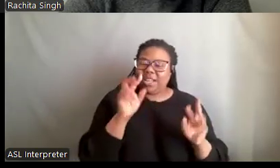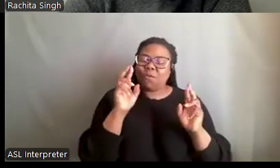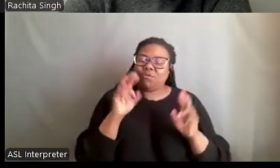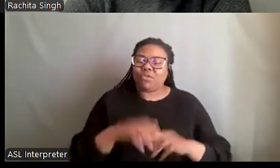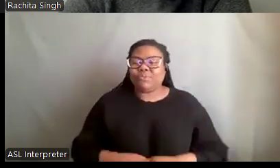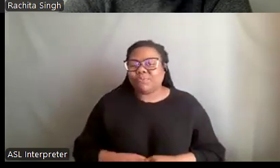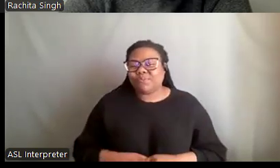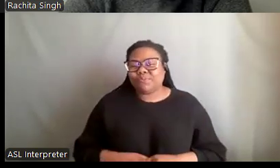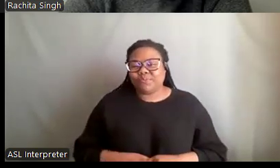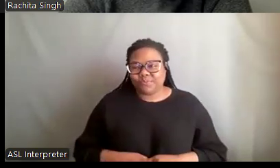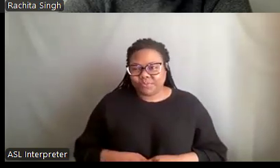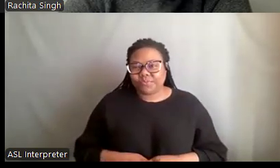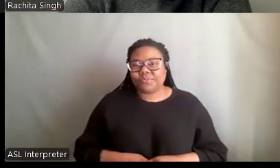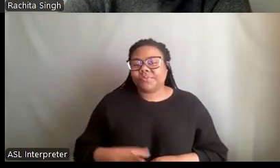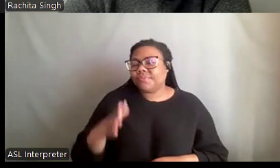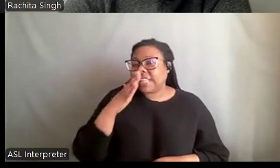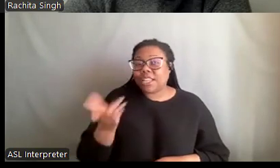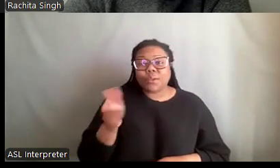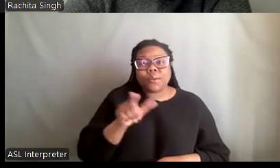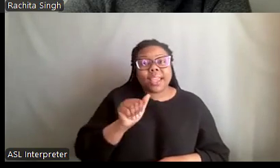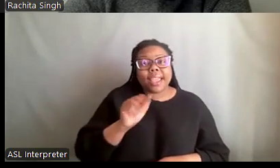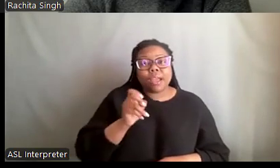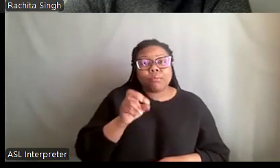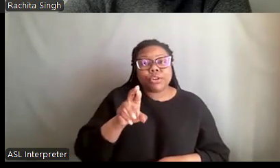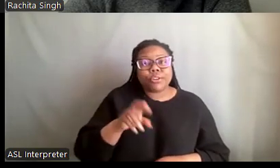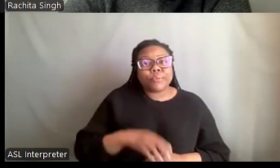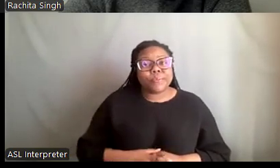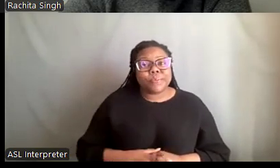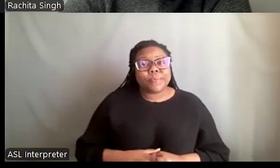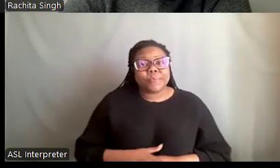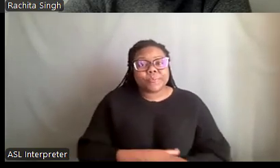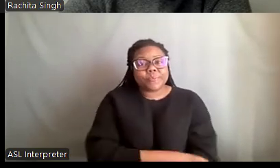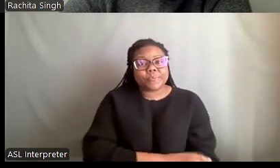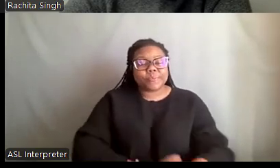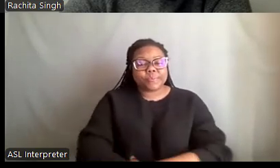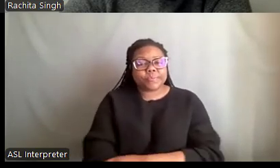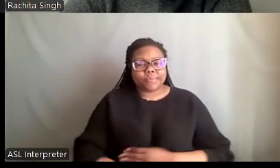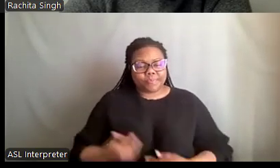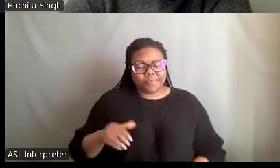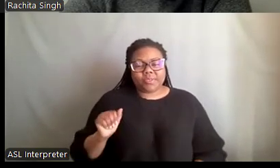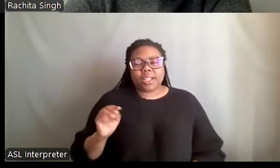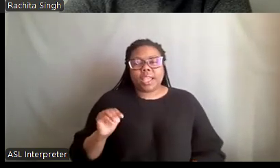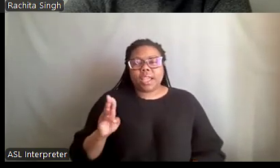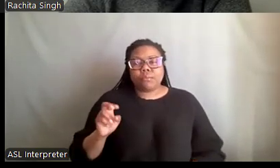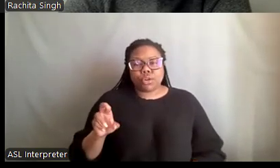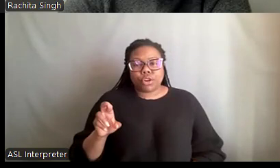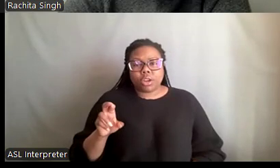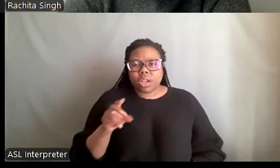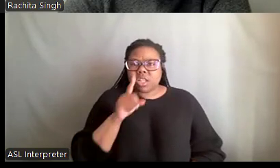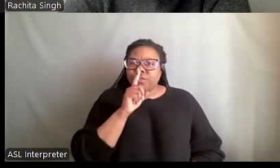hopeful. Manage expectations, but very hopeful. » JESSICA LEHMAN: Thank you. Amber.